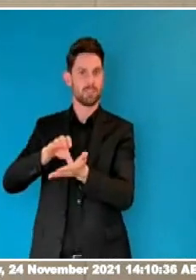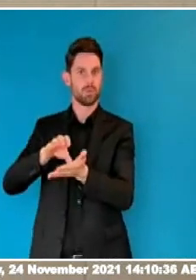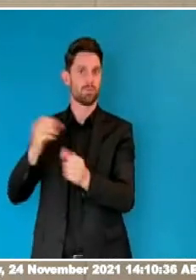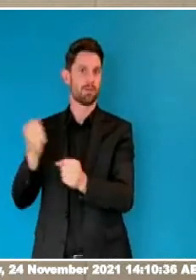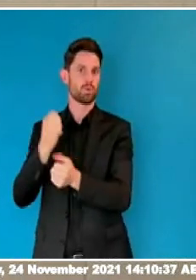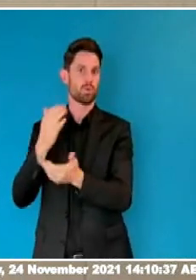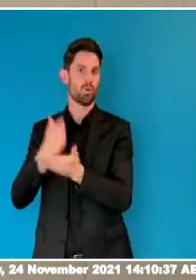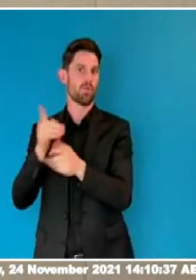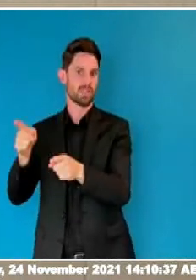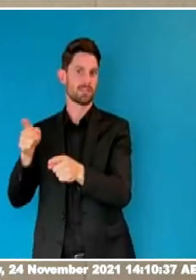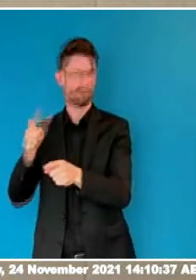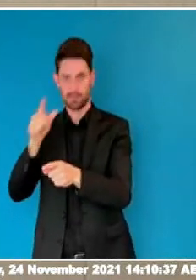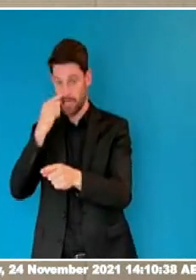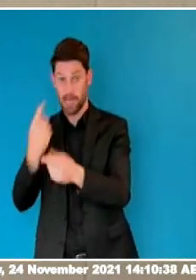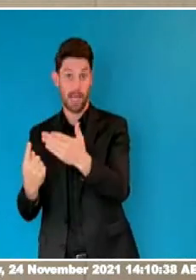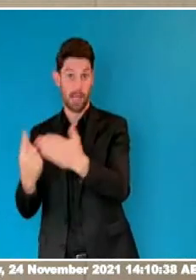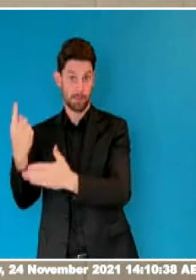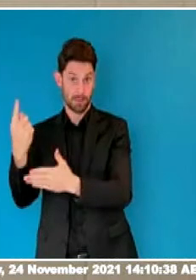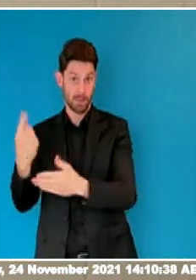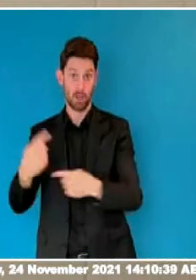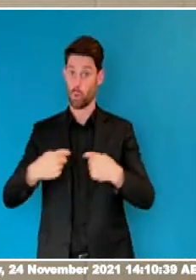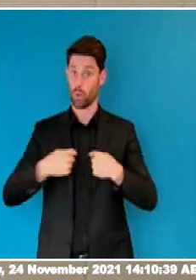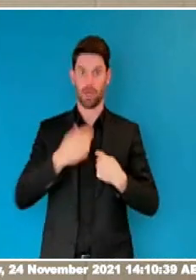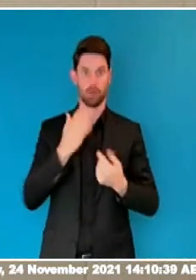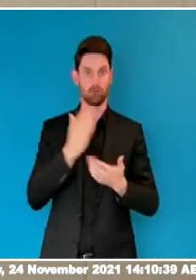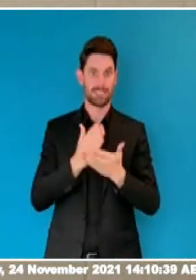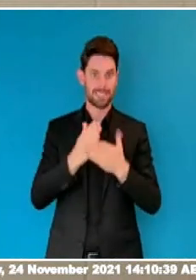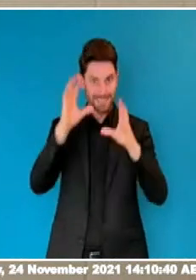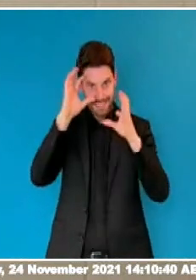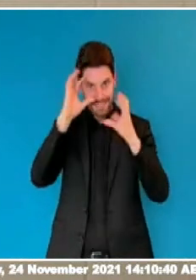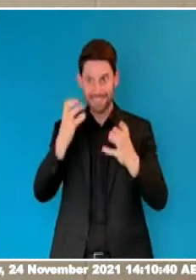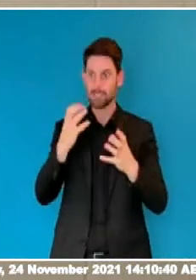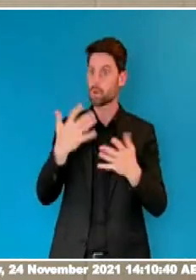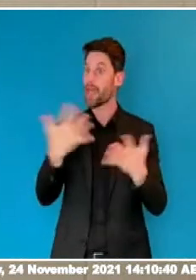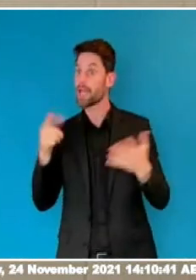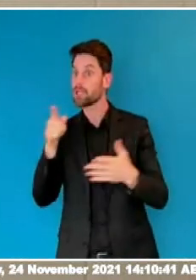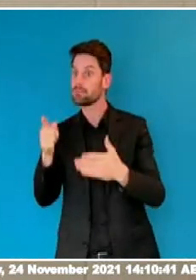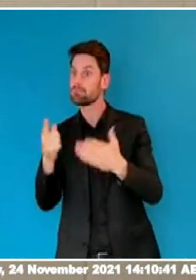But certainly we are very much and very keen to support where we can those other